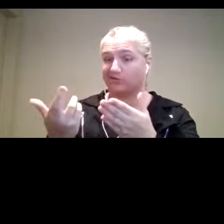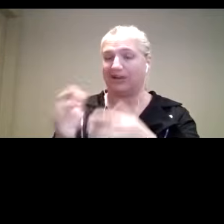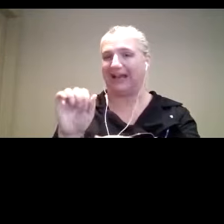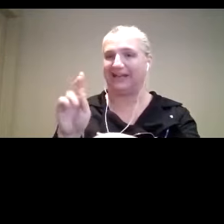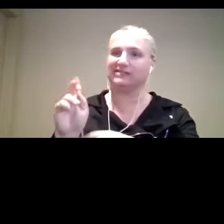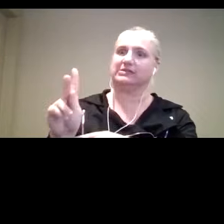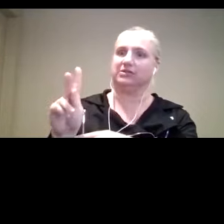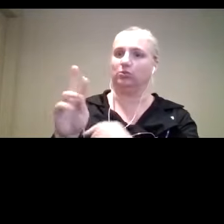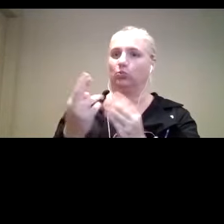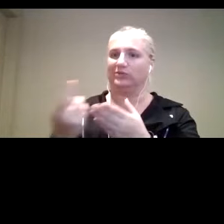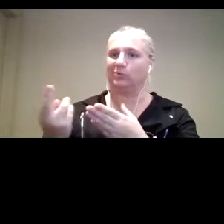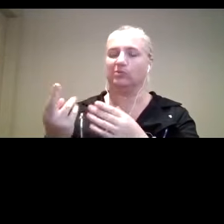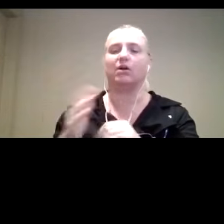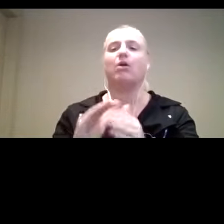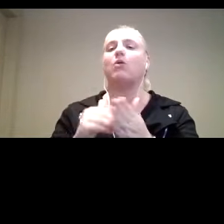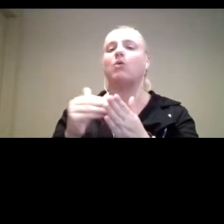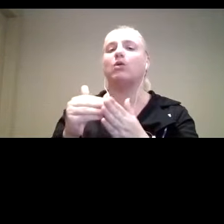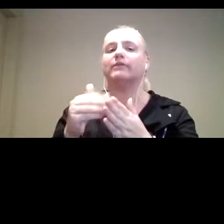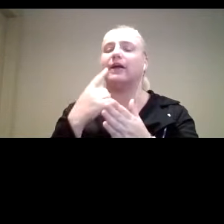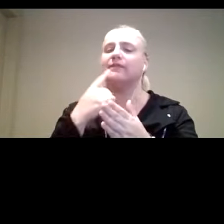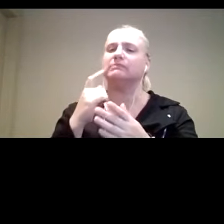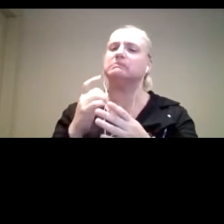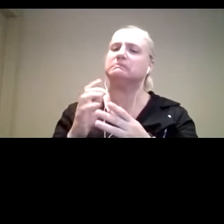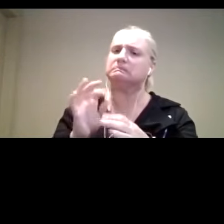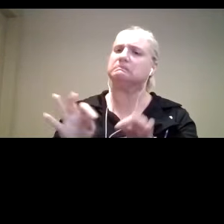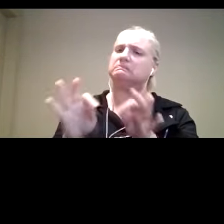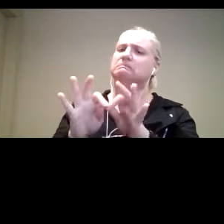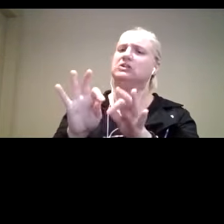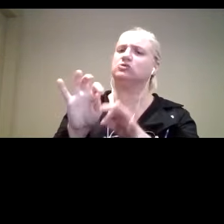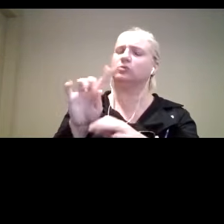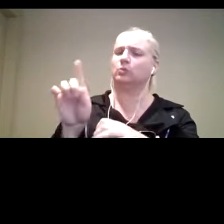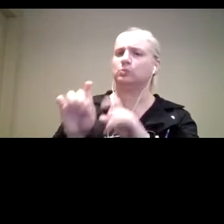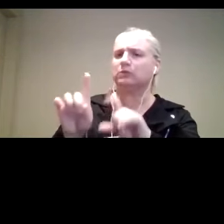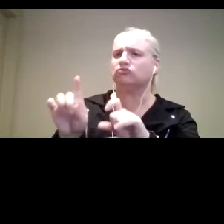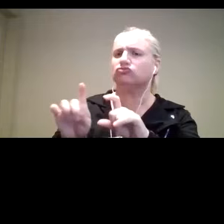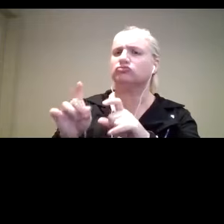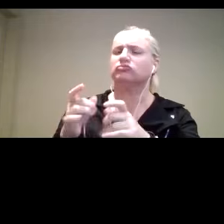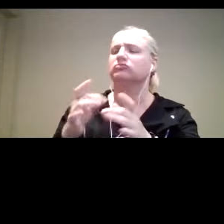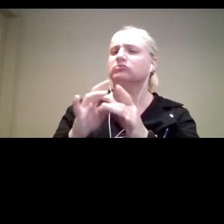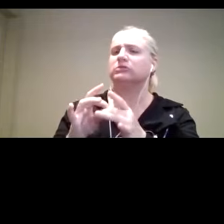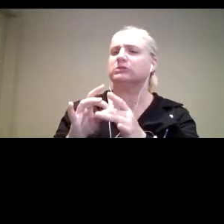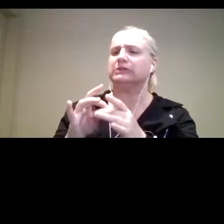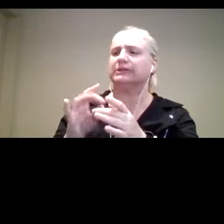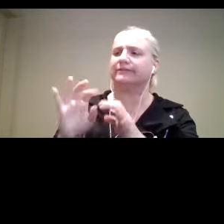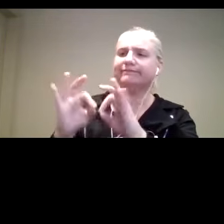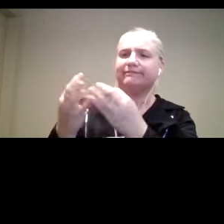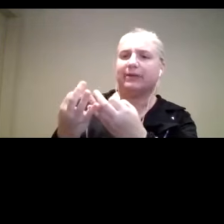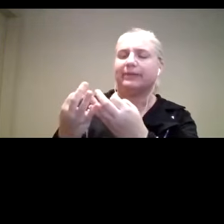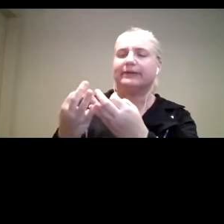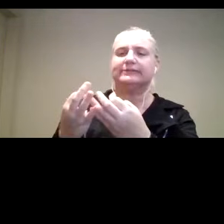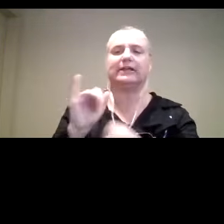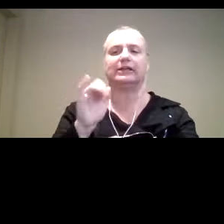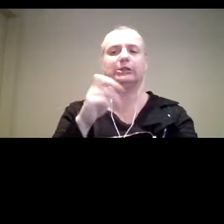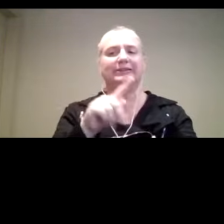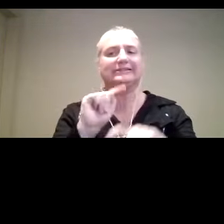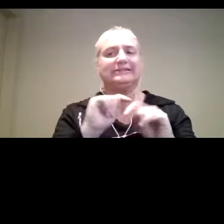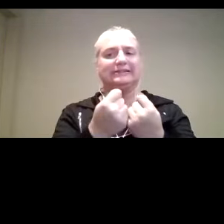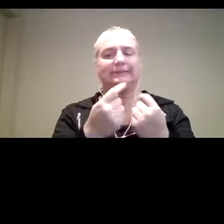they often have these essential questions to help families and IEP team members really come together